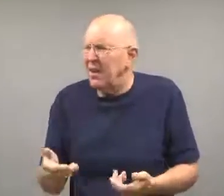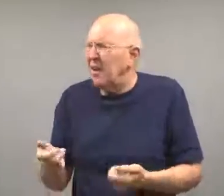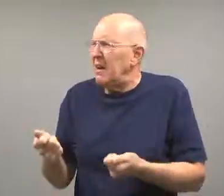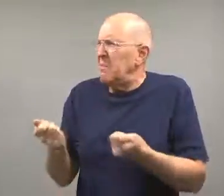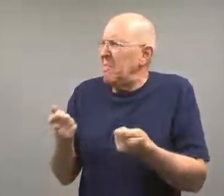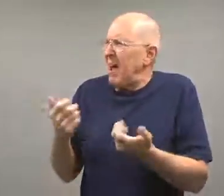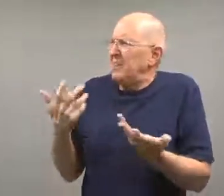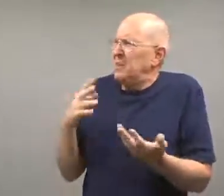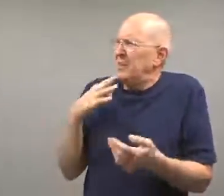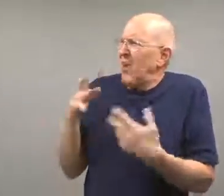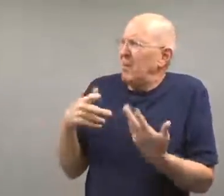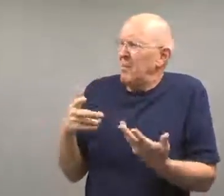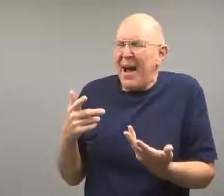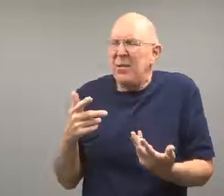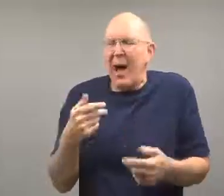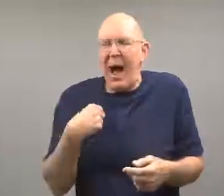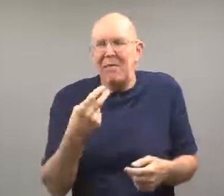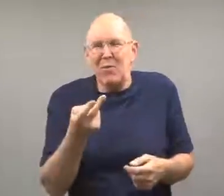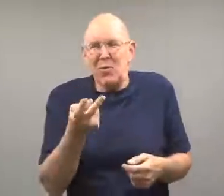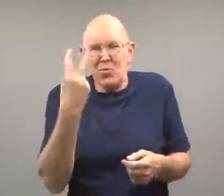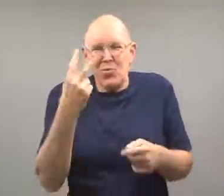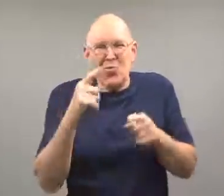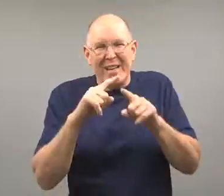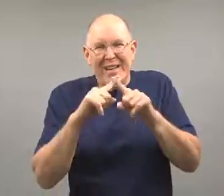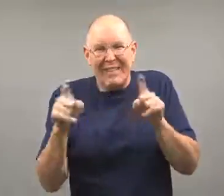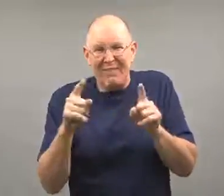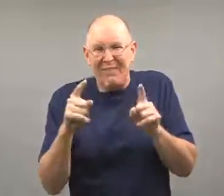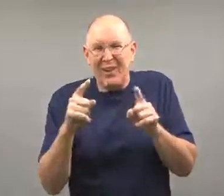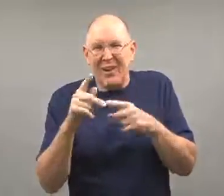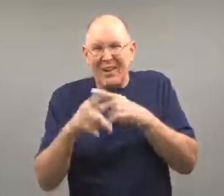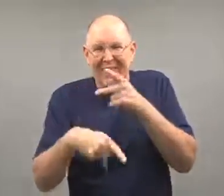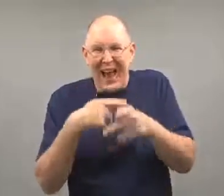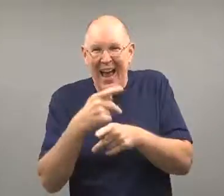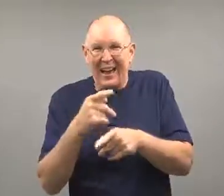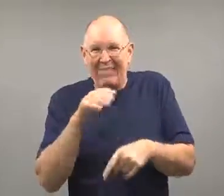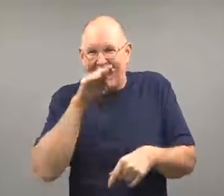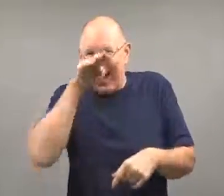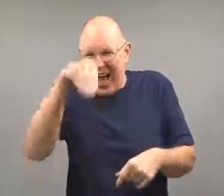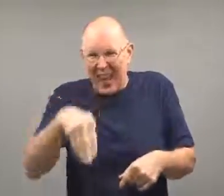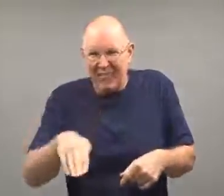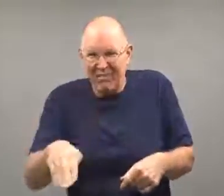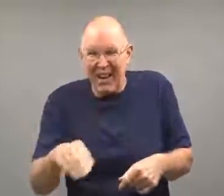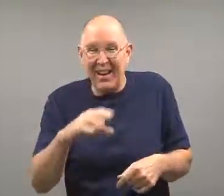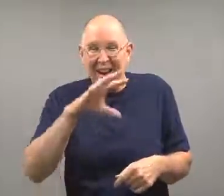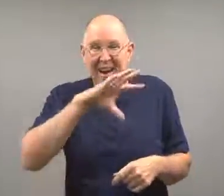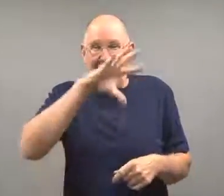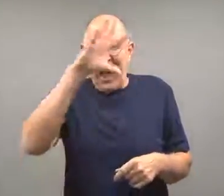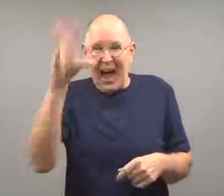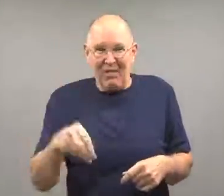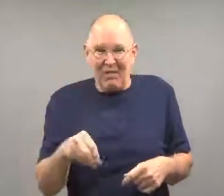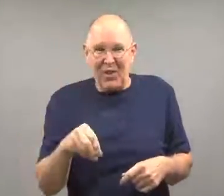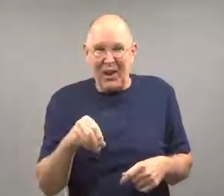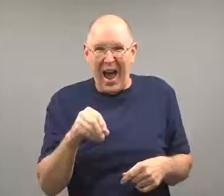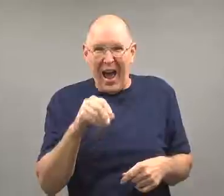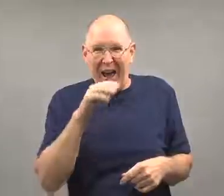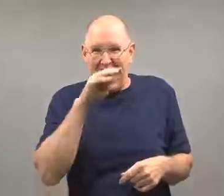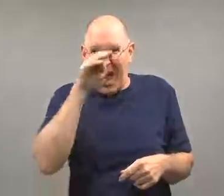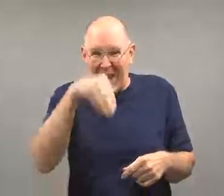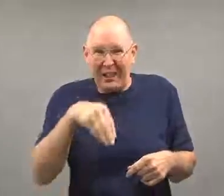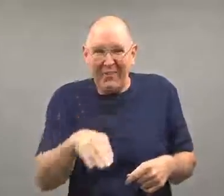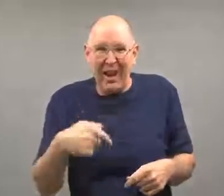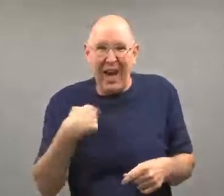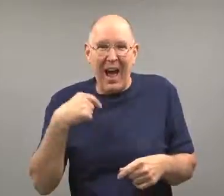The manager said, "What do you mean?"